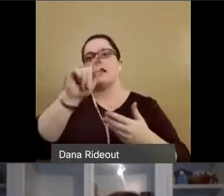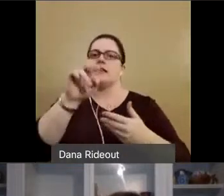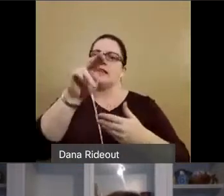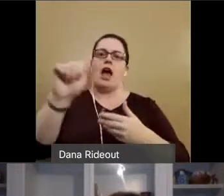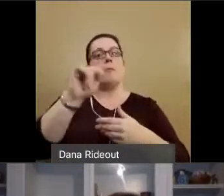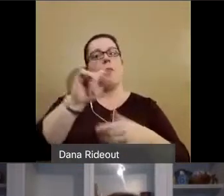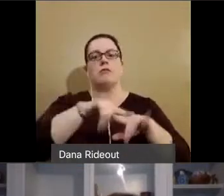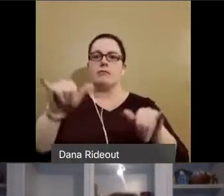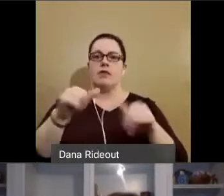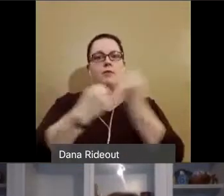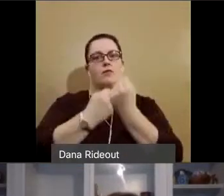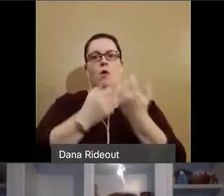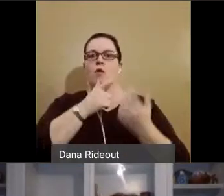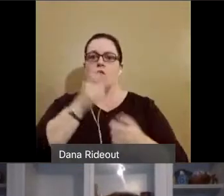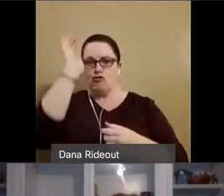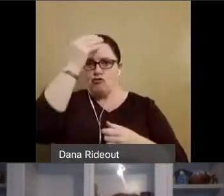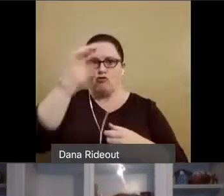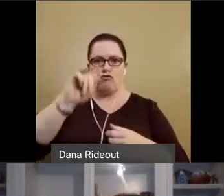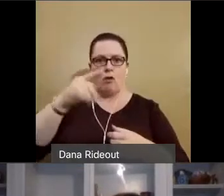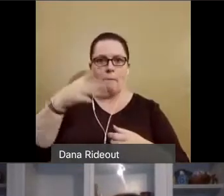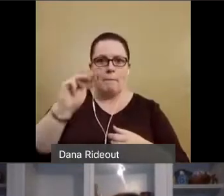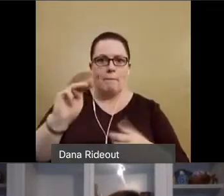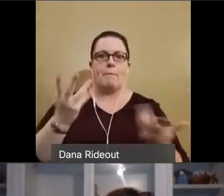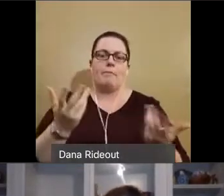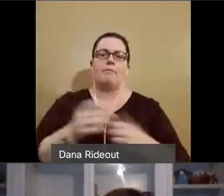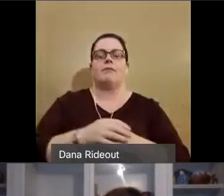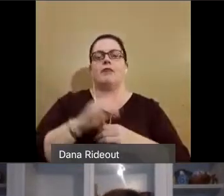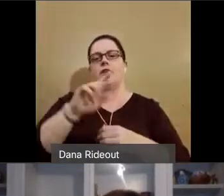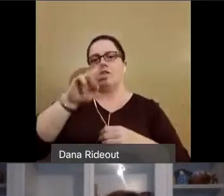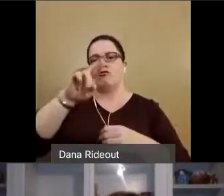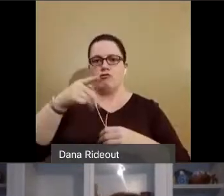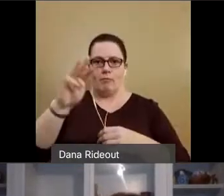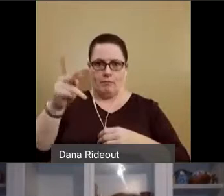So, there's a lot of conflicting for what my perception as an outsider conflicting information there.